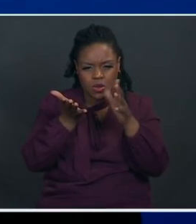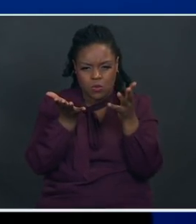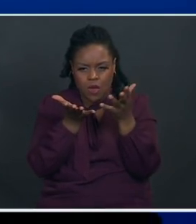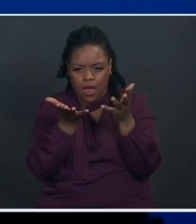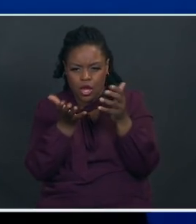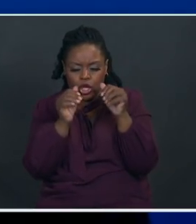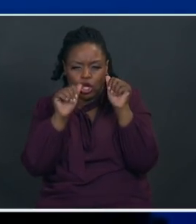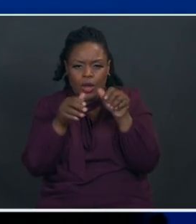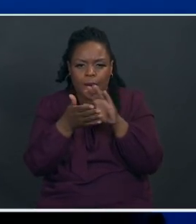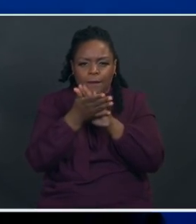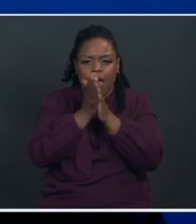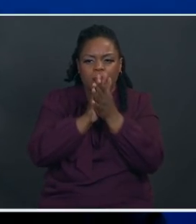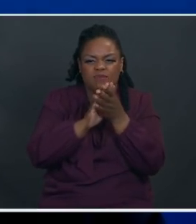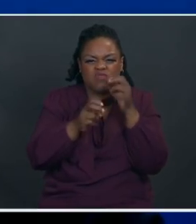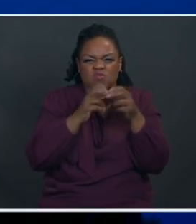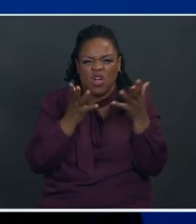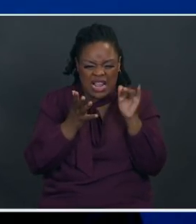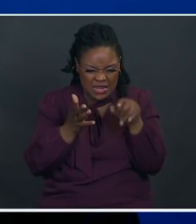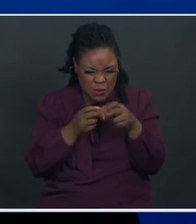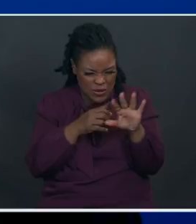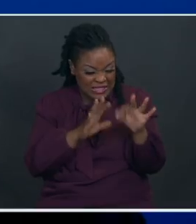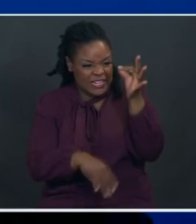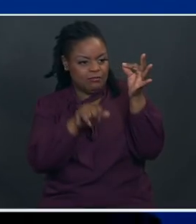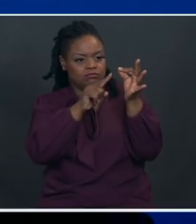So, I'll stop there now and hand it over to Andy Slavitt.